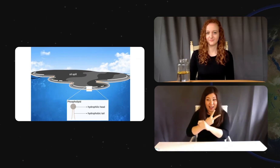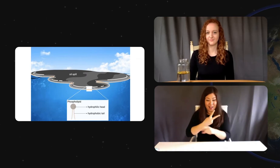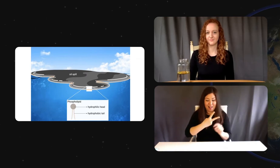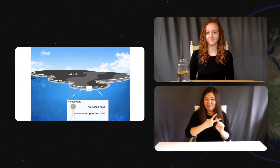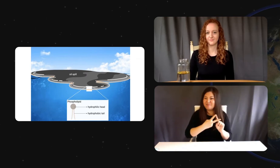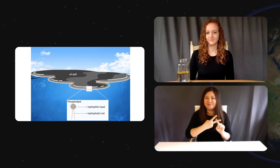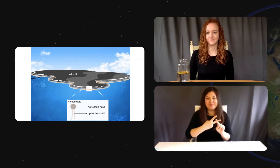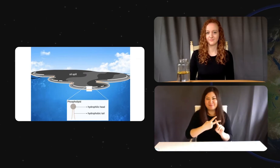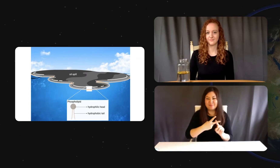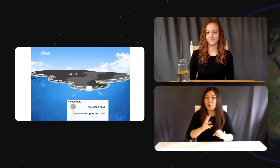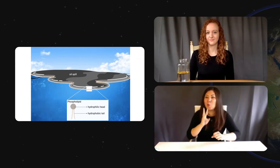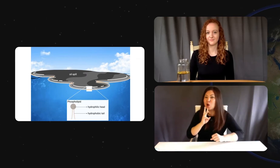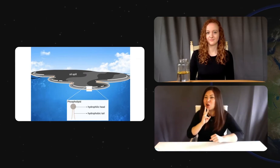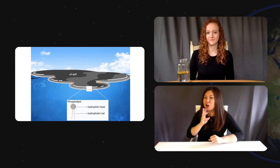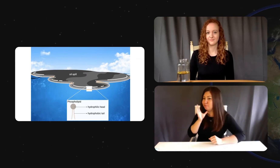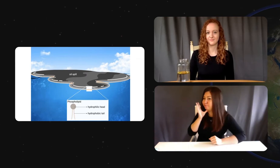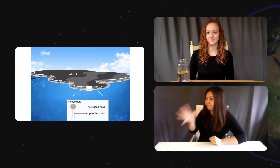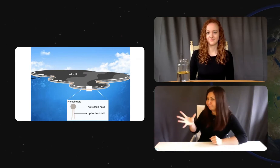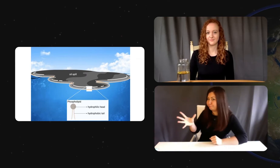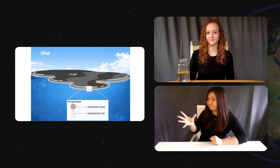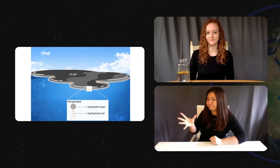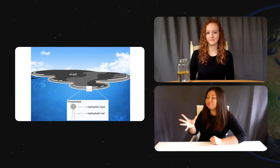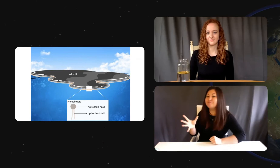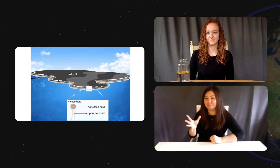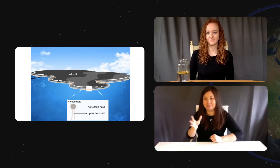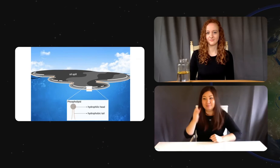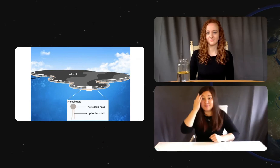It's attracted to water because it's hydrophilic.